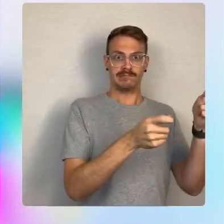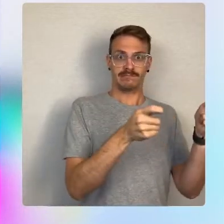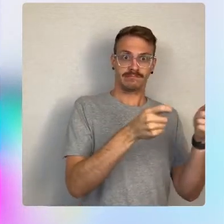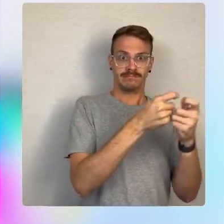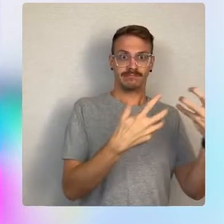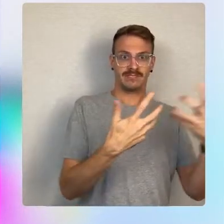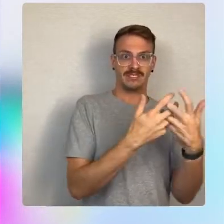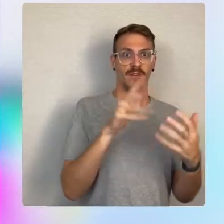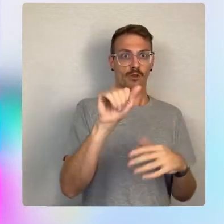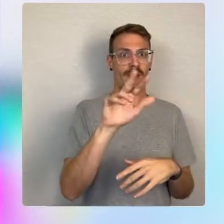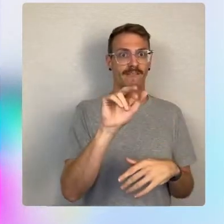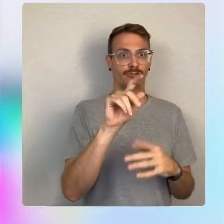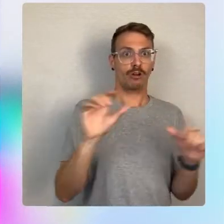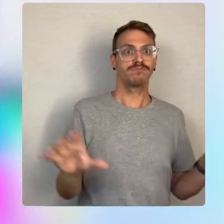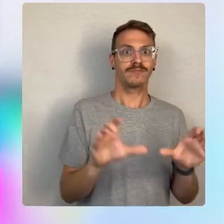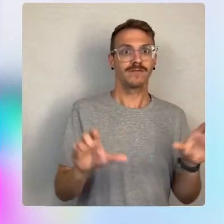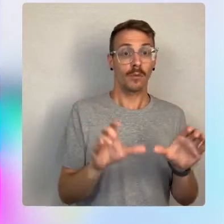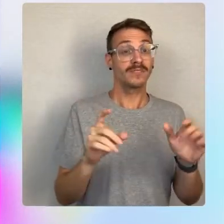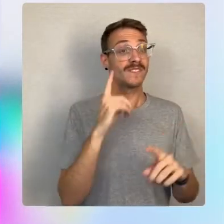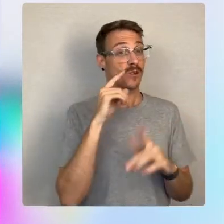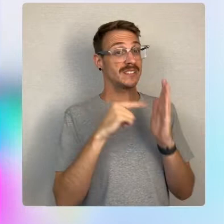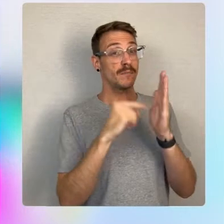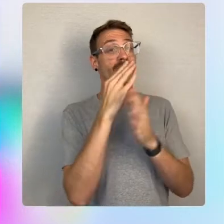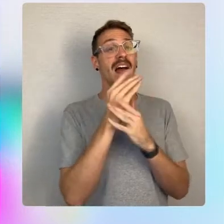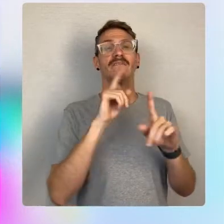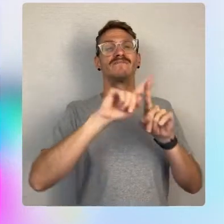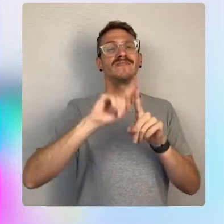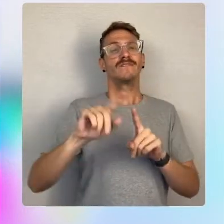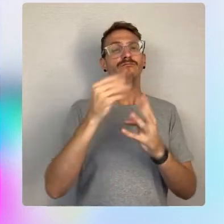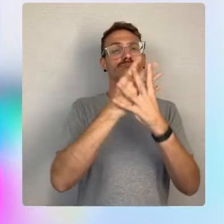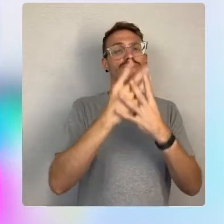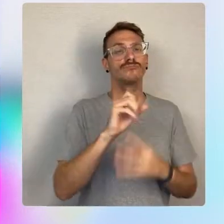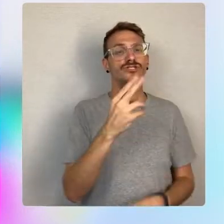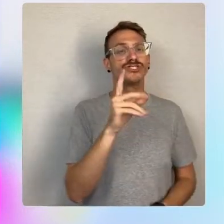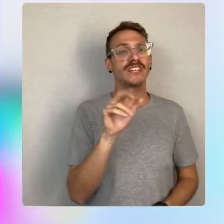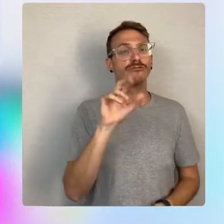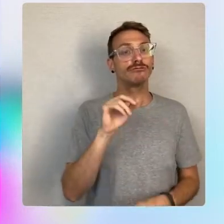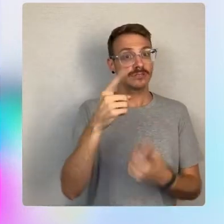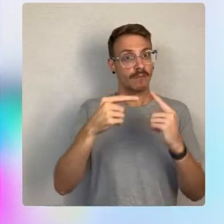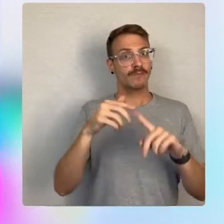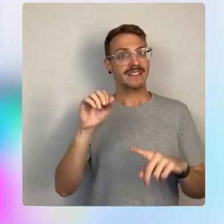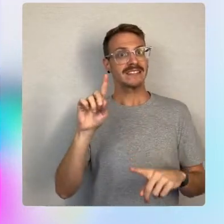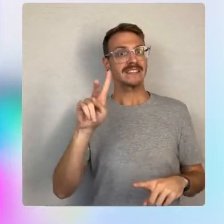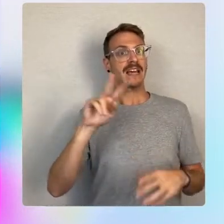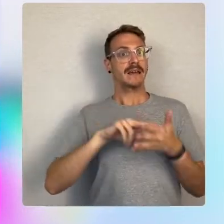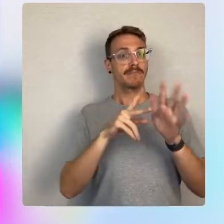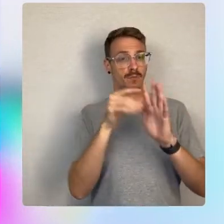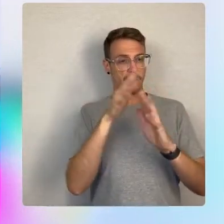For instance, there are different shaders that come with the SDK, it's possible to fine-tune the avatars